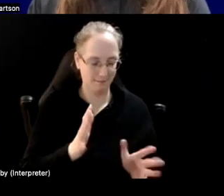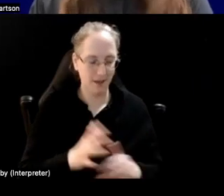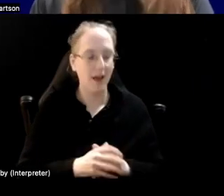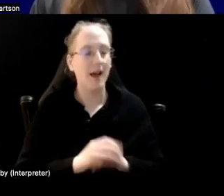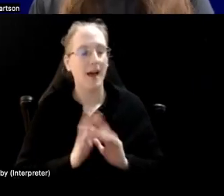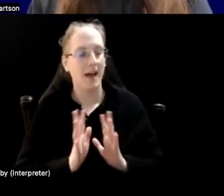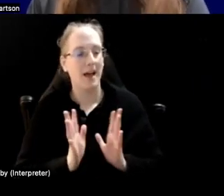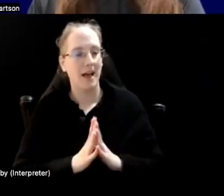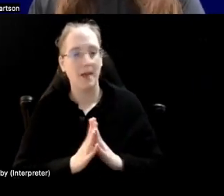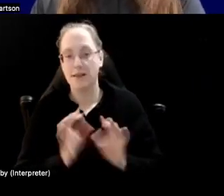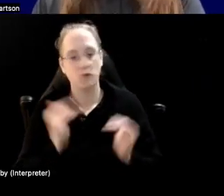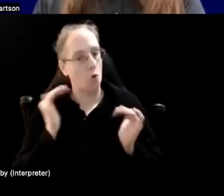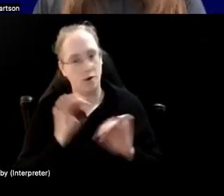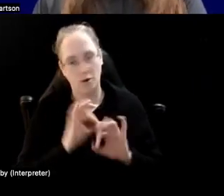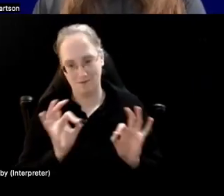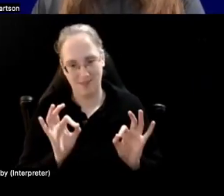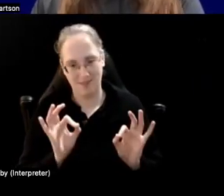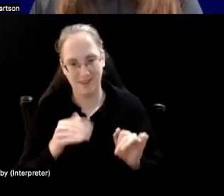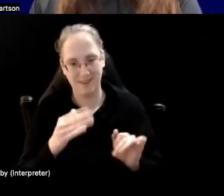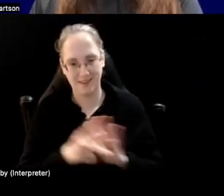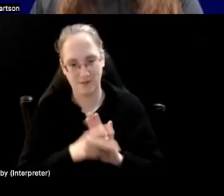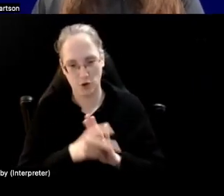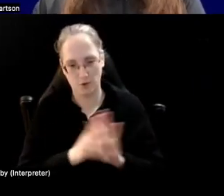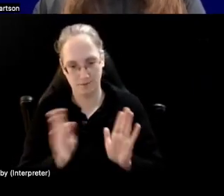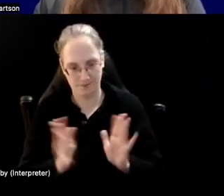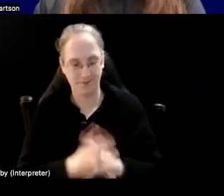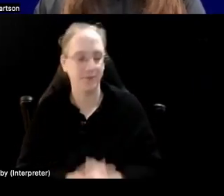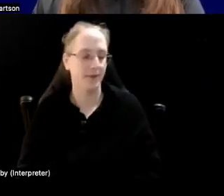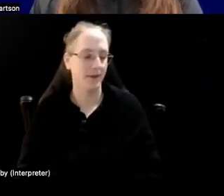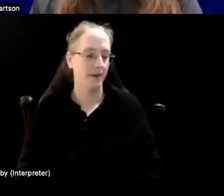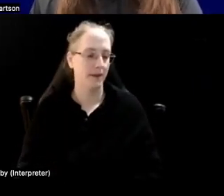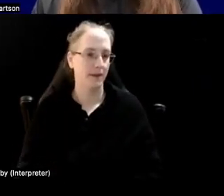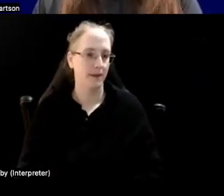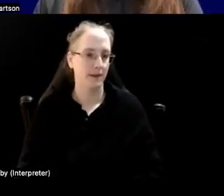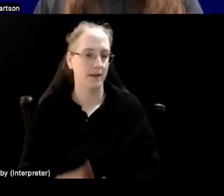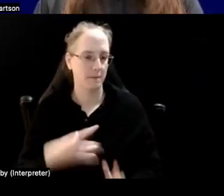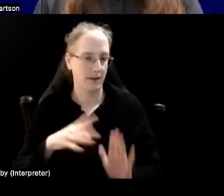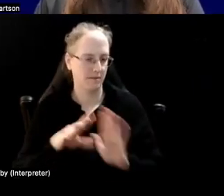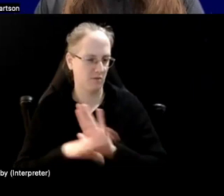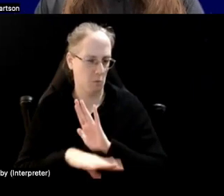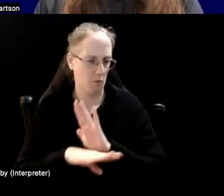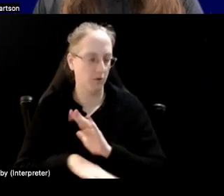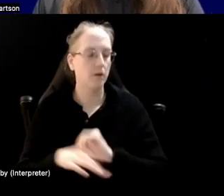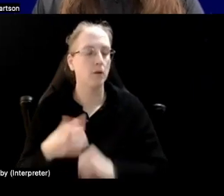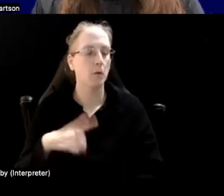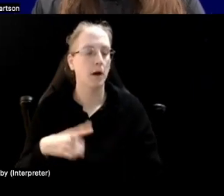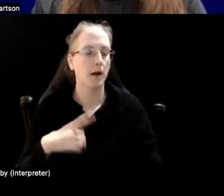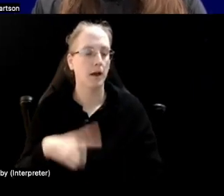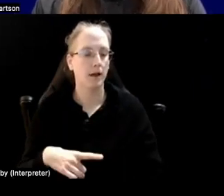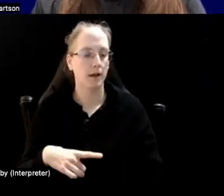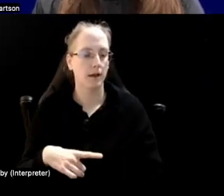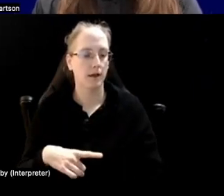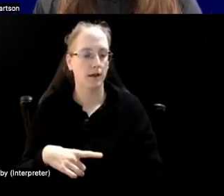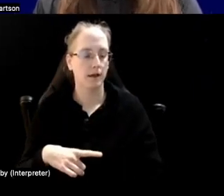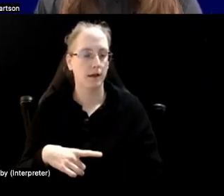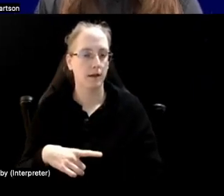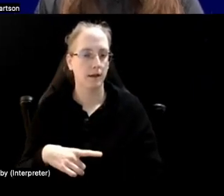There is no audio in this particular of the video. That's been taken out because the nature of this